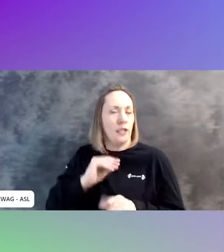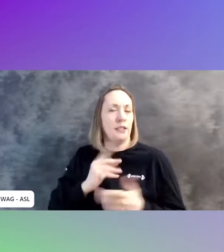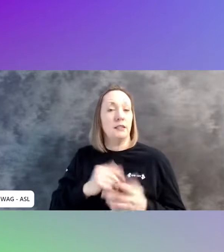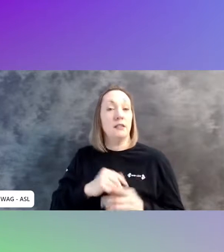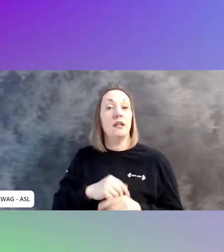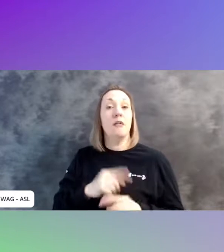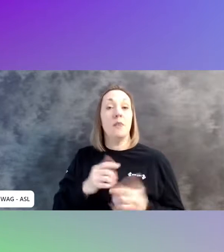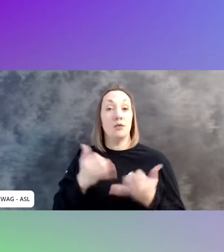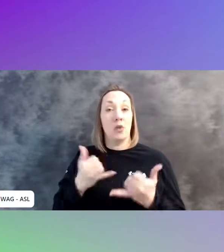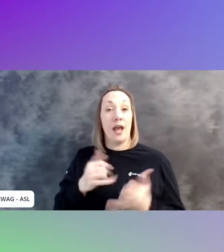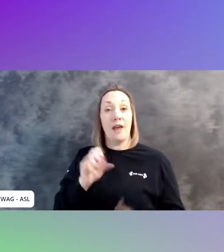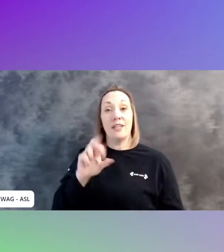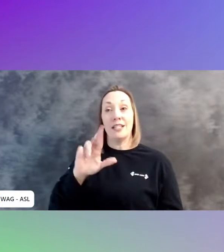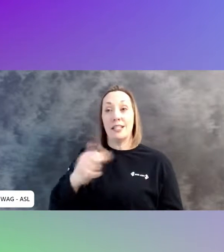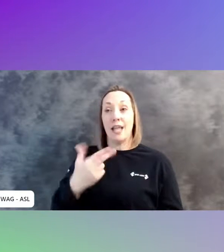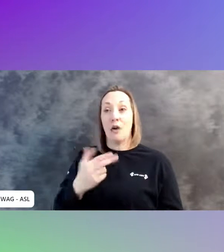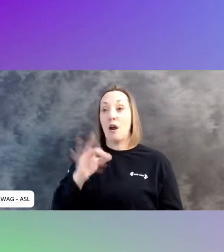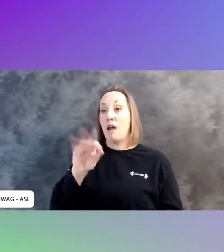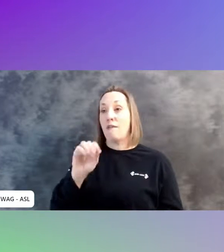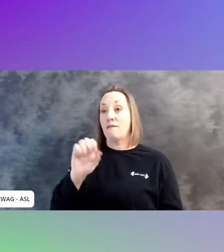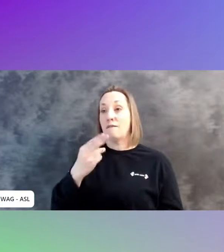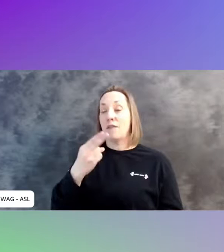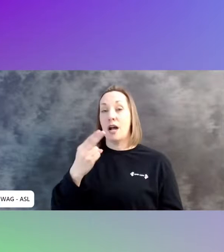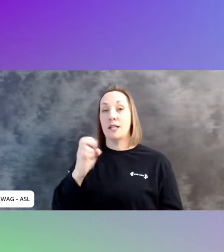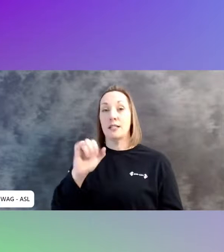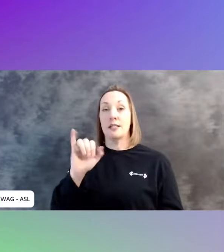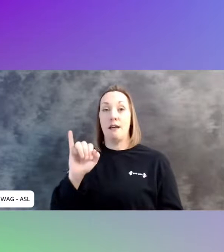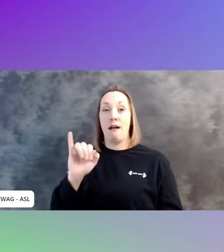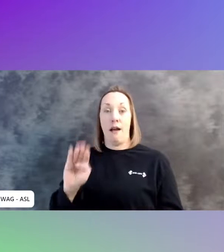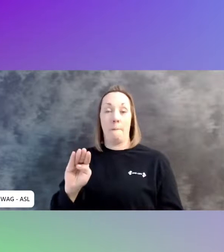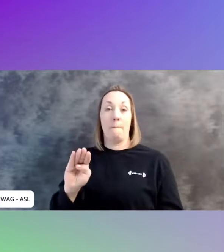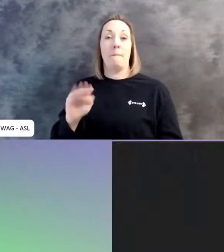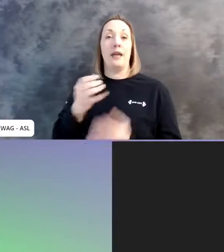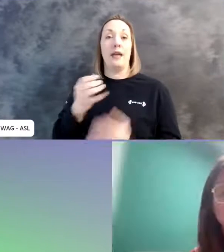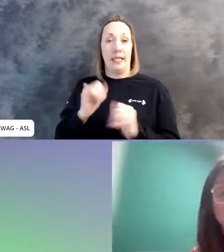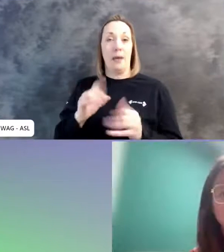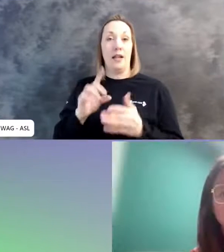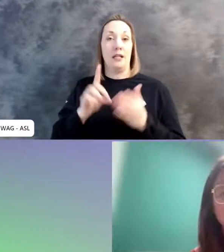little bit about they their where work and their pedigree and things they've done and experiences. With us today we